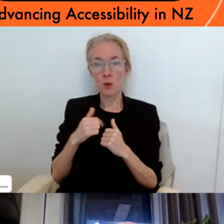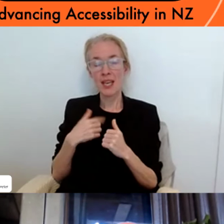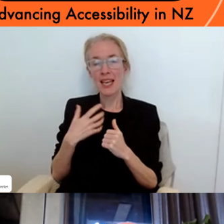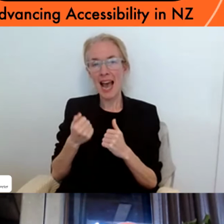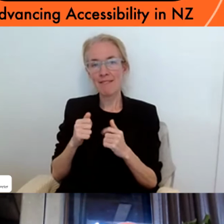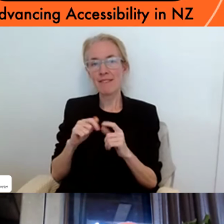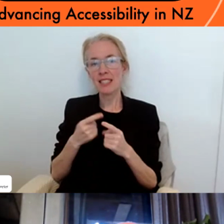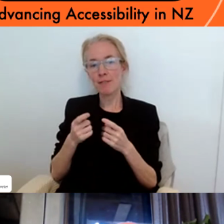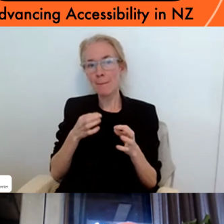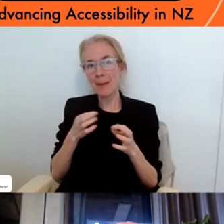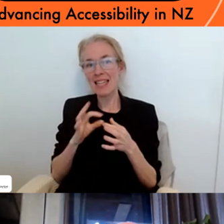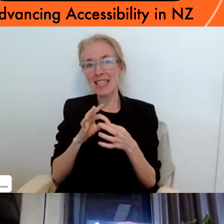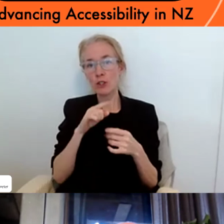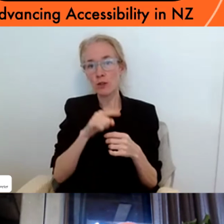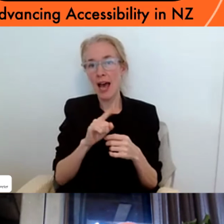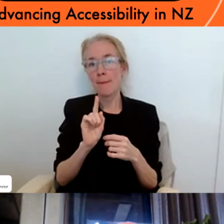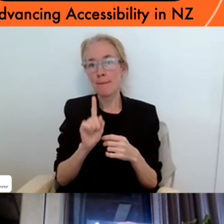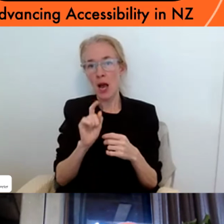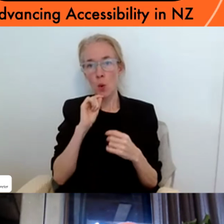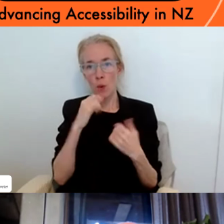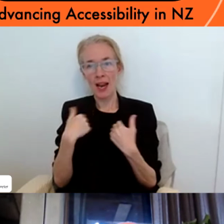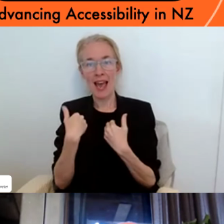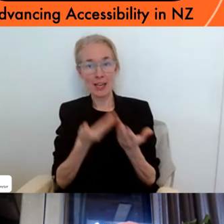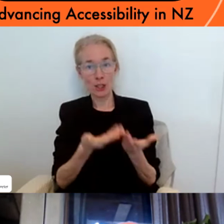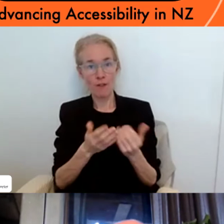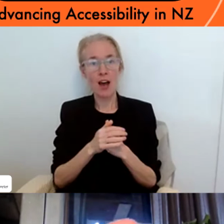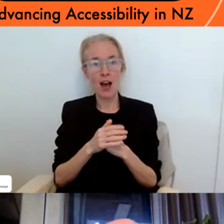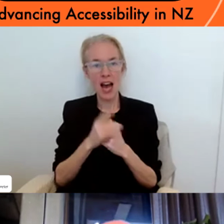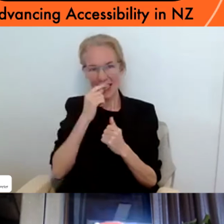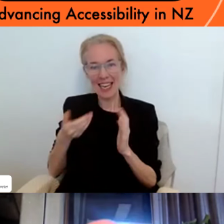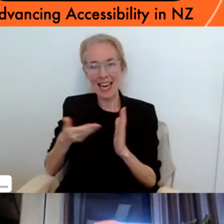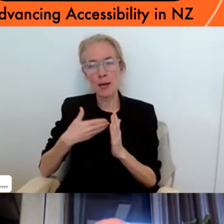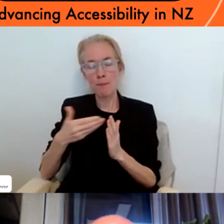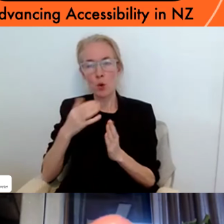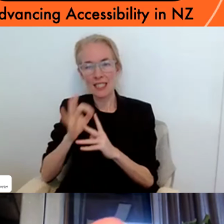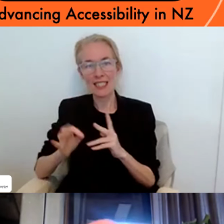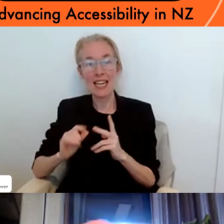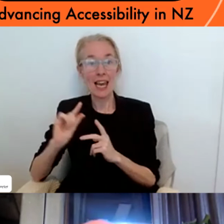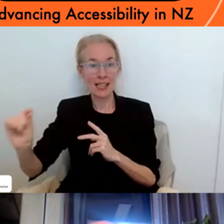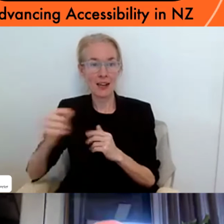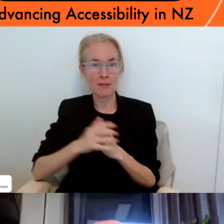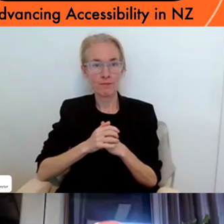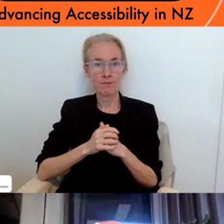let the conversation continue and circle back. Thank you Gareth.